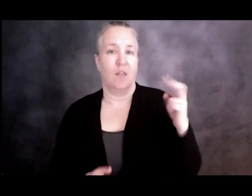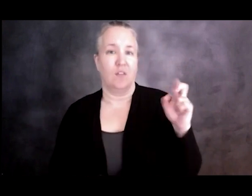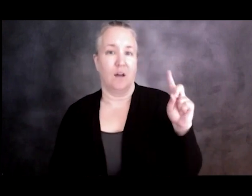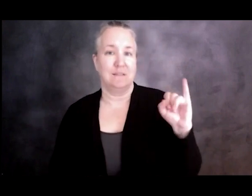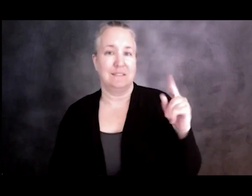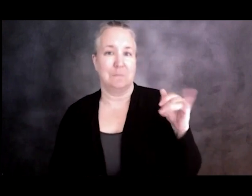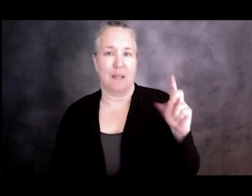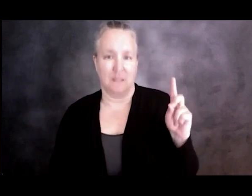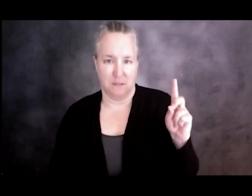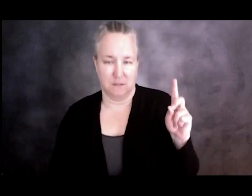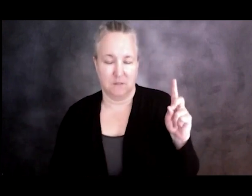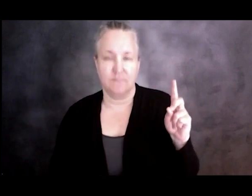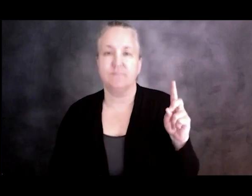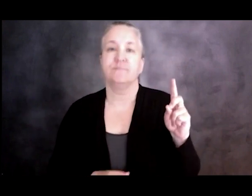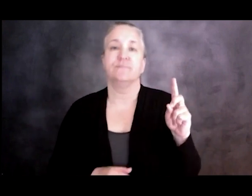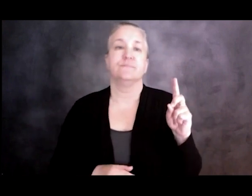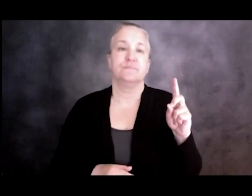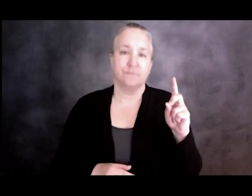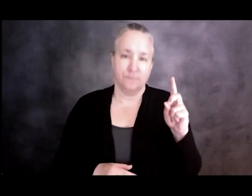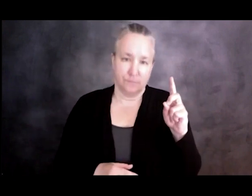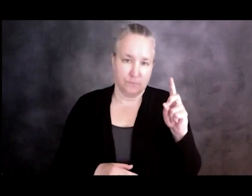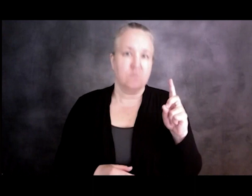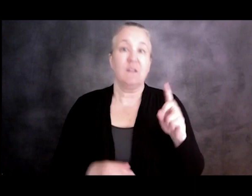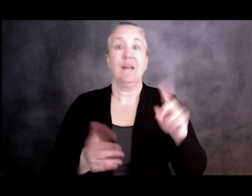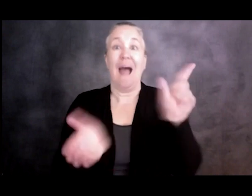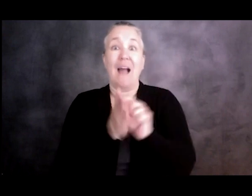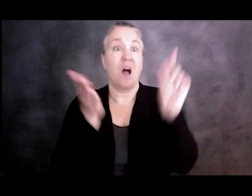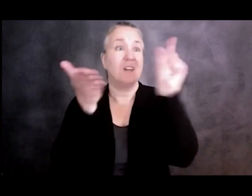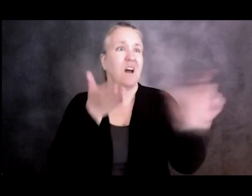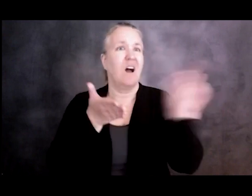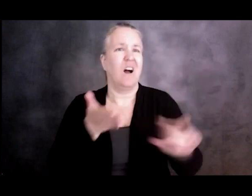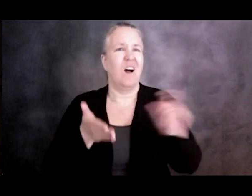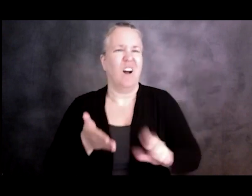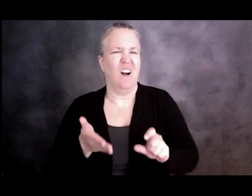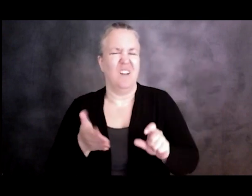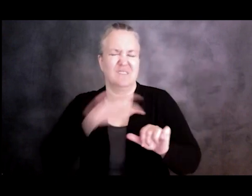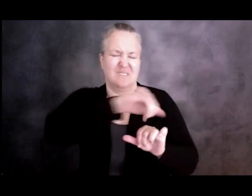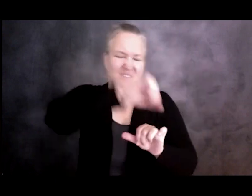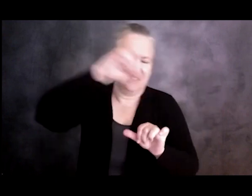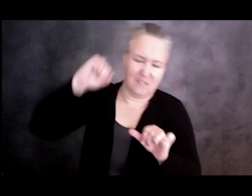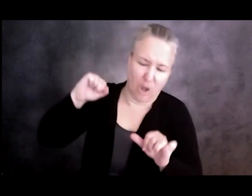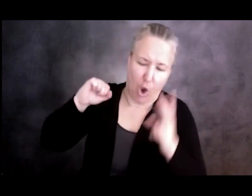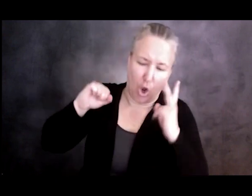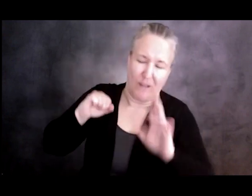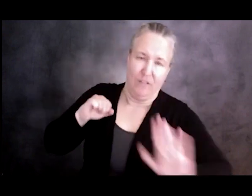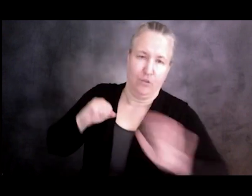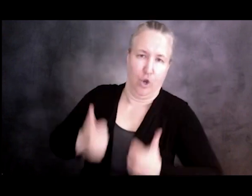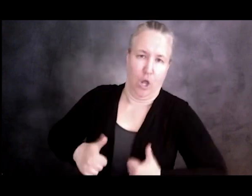from the individual lives behind current headlines with proceeds to support the International Rescue Committee.